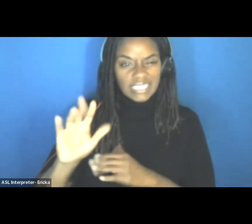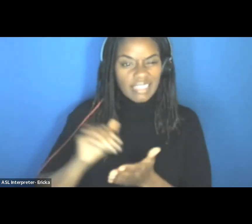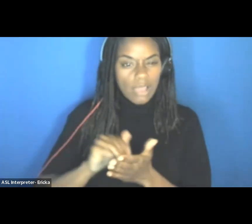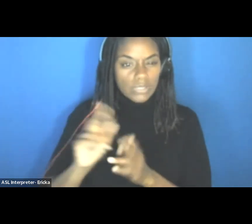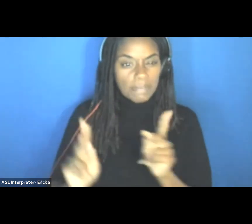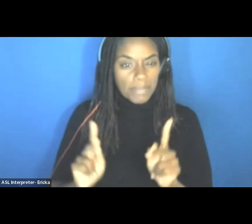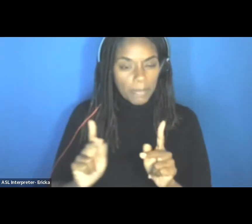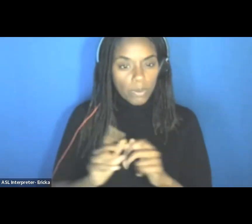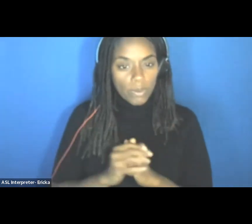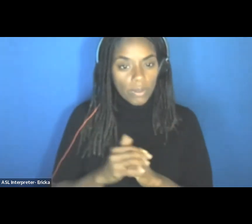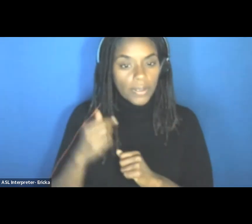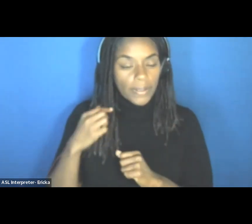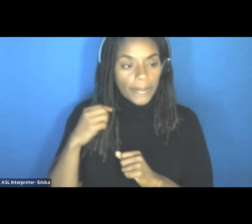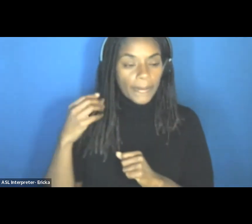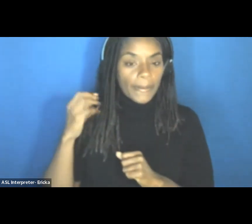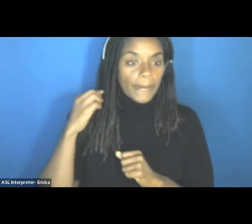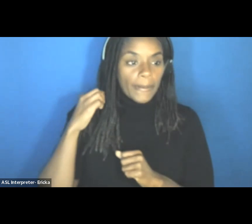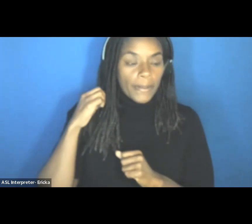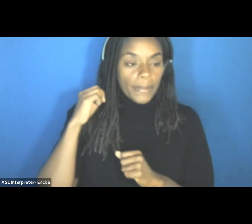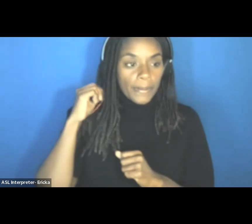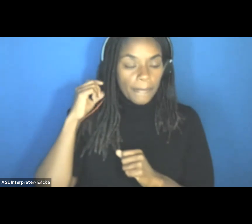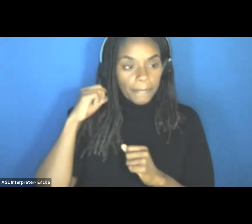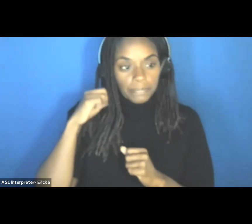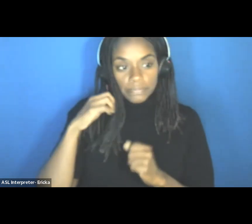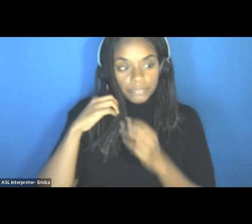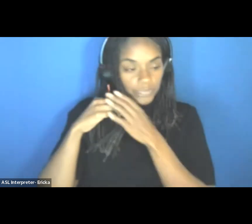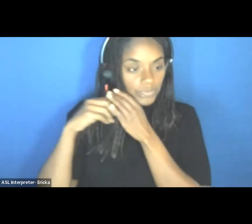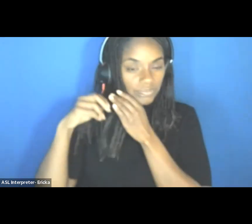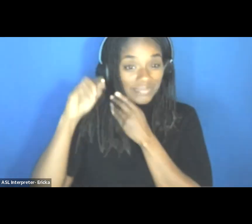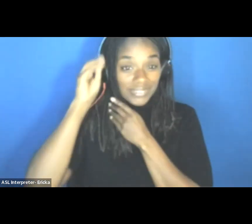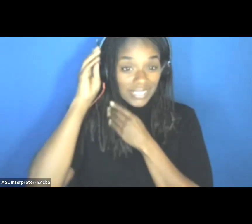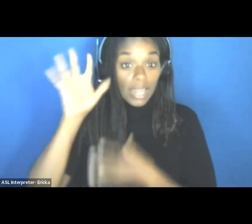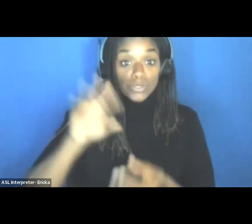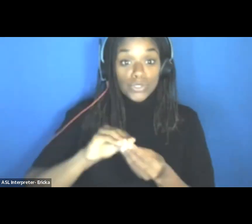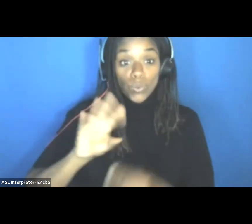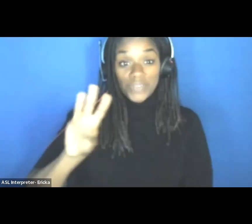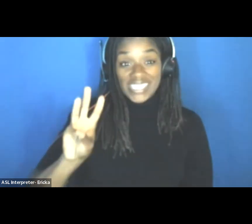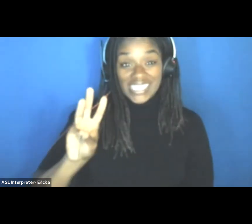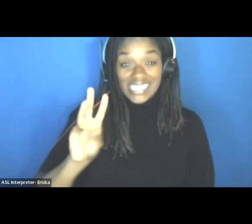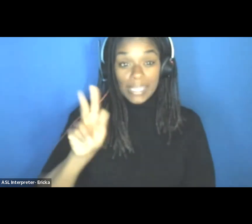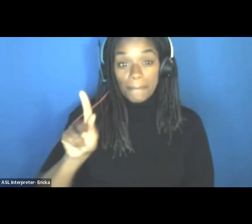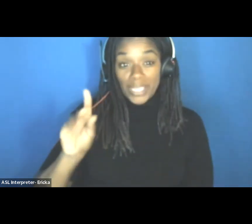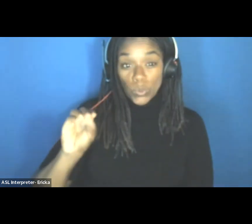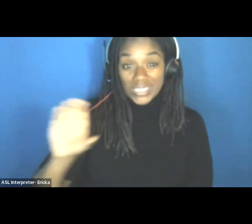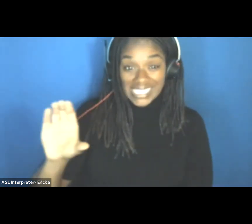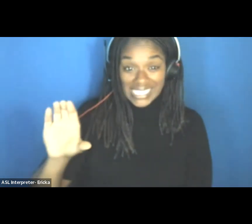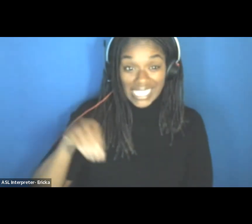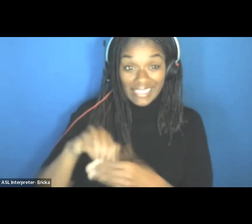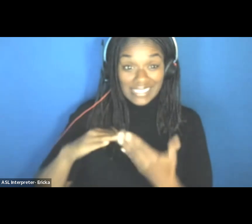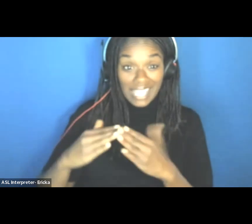The population of Milford, New Hampshire was about 16,000. There was probably, well there was six people of color. In the town.